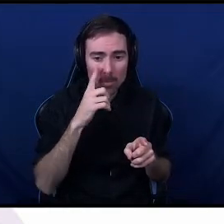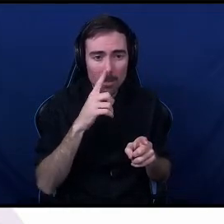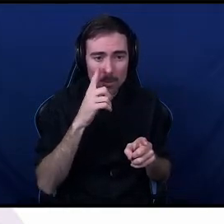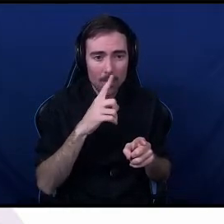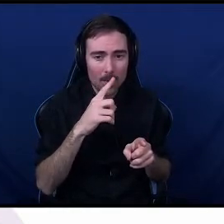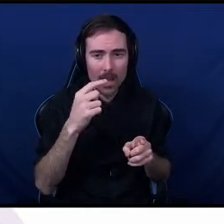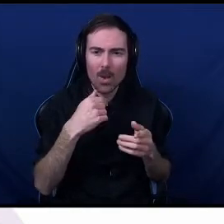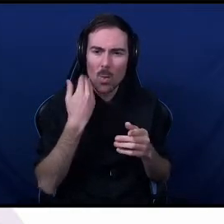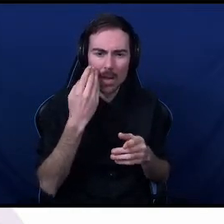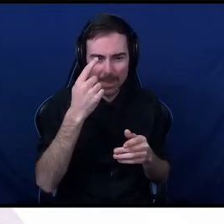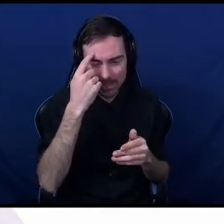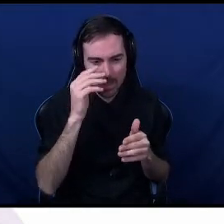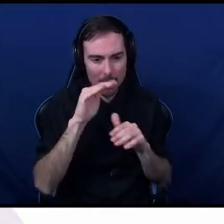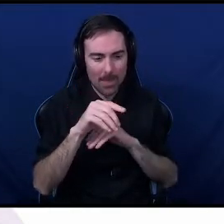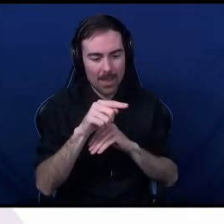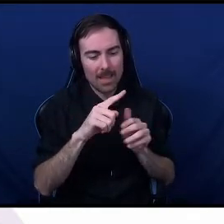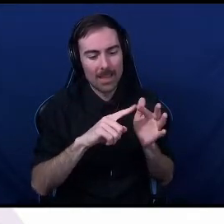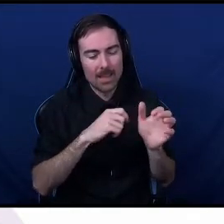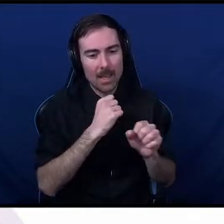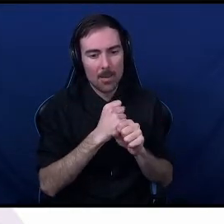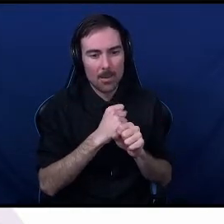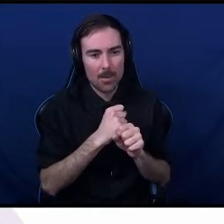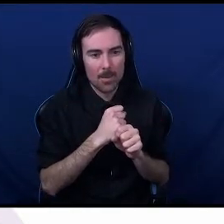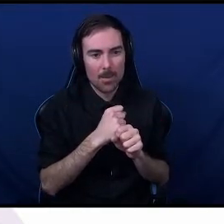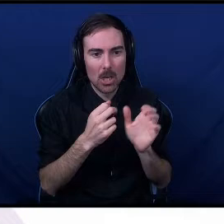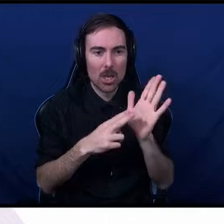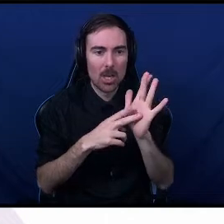an example where you know, Nike own the way you will put a shoe